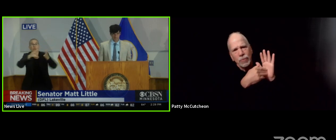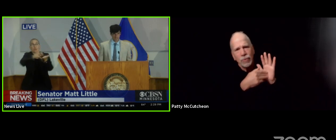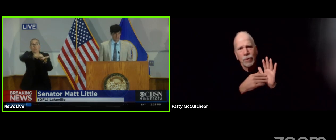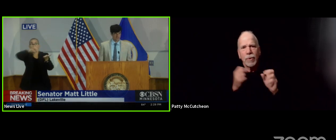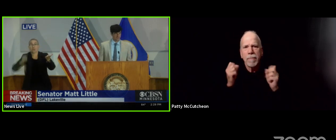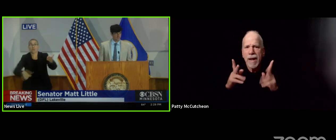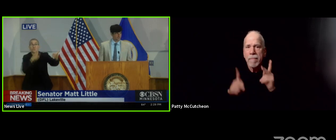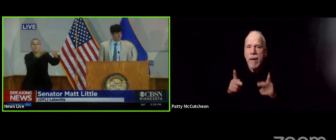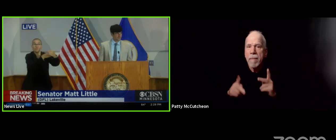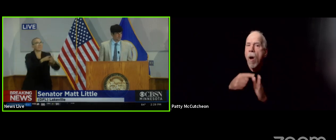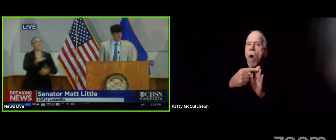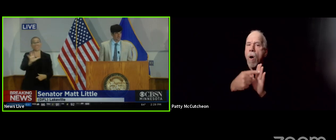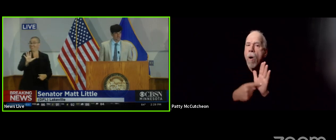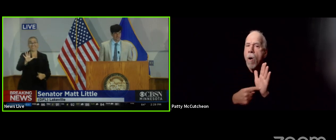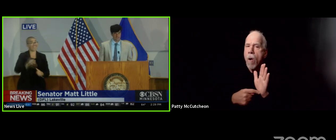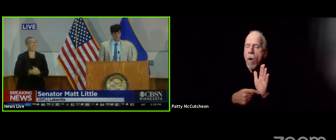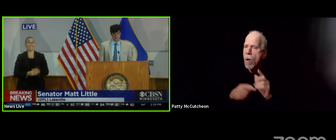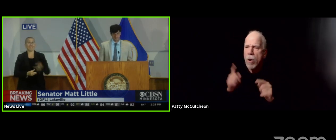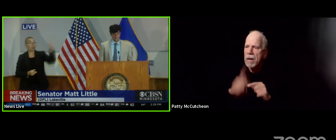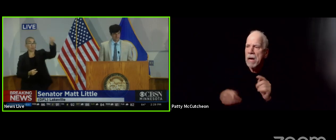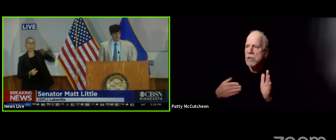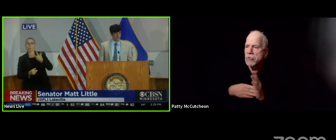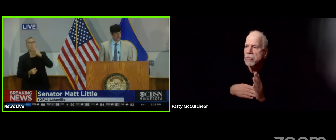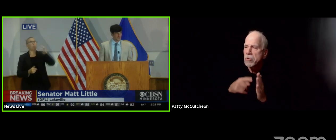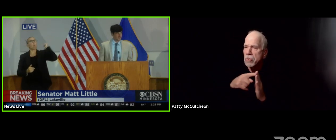THAT YOU SHOULD REACH OUT TO SENATOR JENSEN AND SENATOR PRATT ON